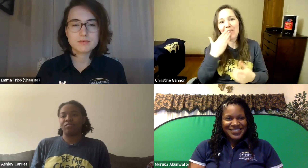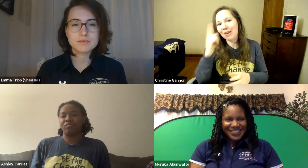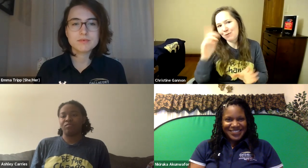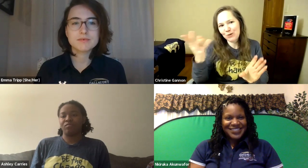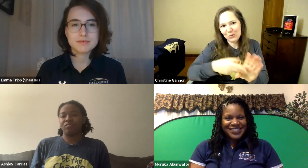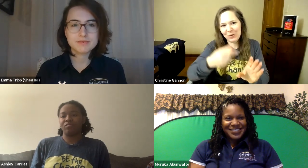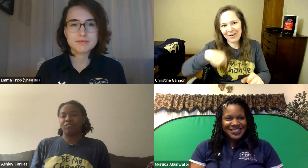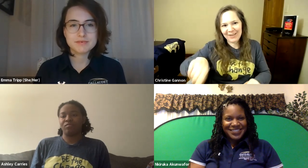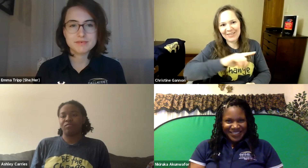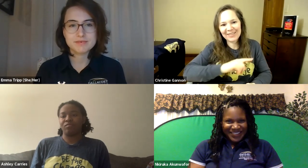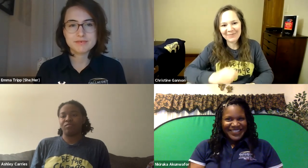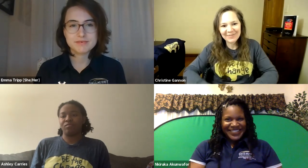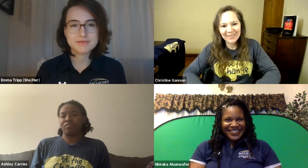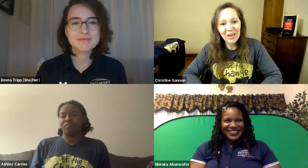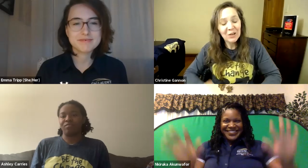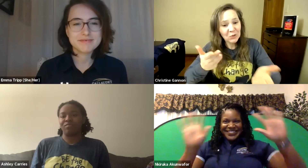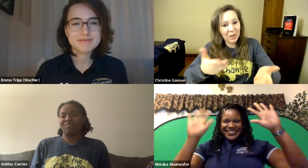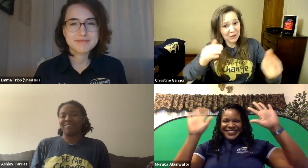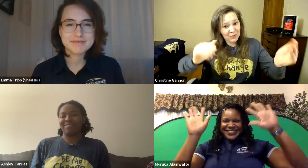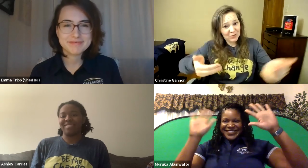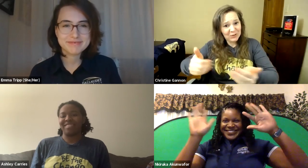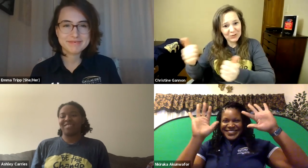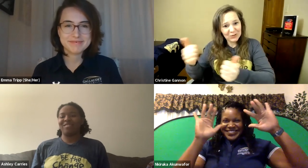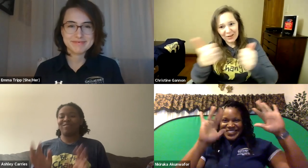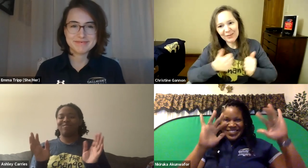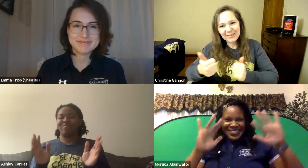Thank you for joining us. Would you like to introduce yourselves?